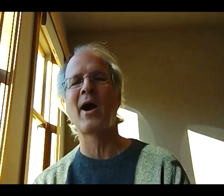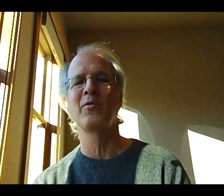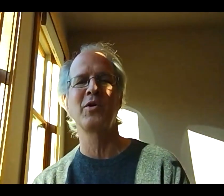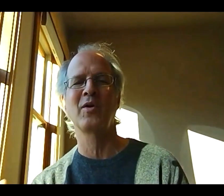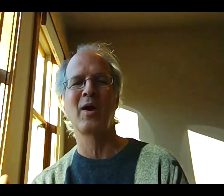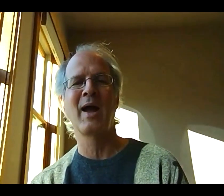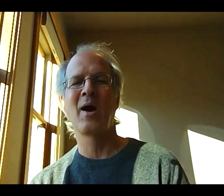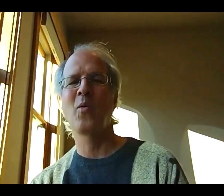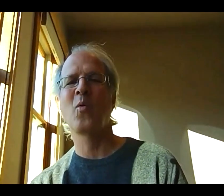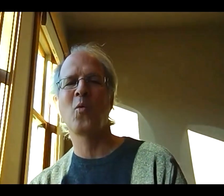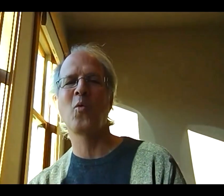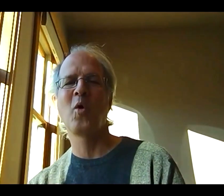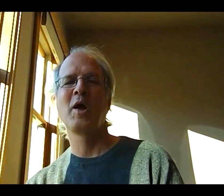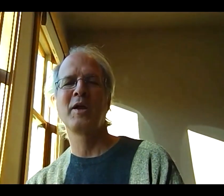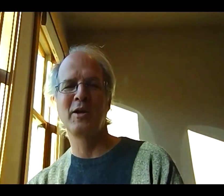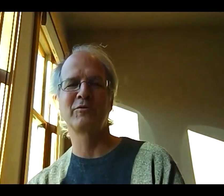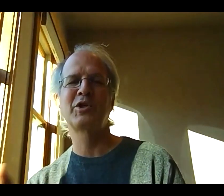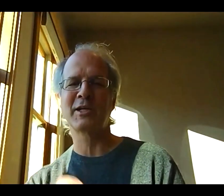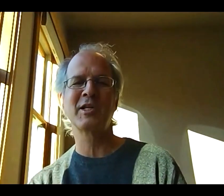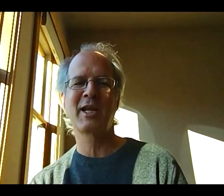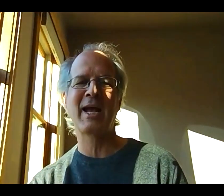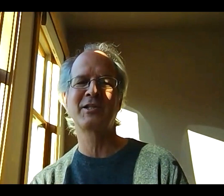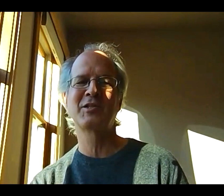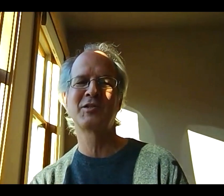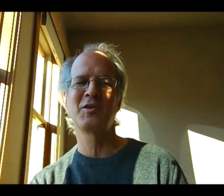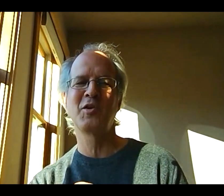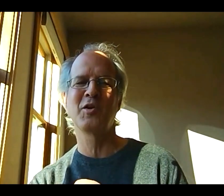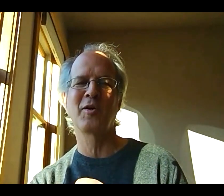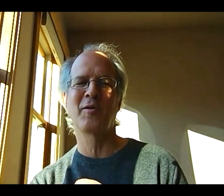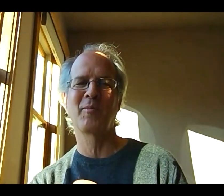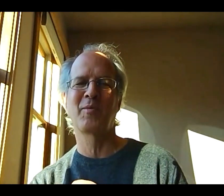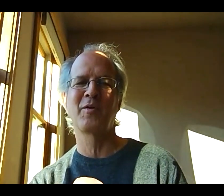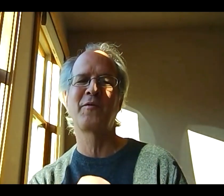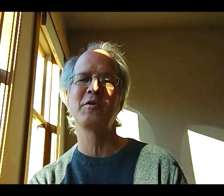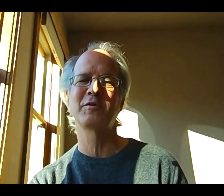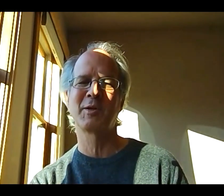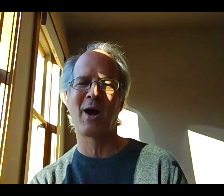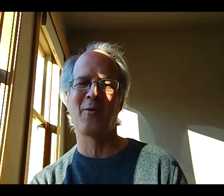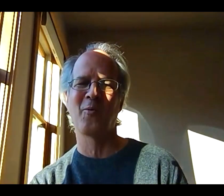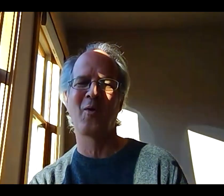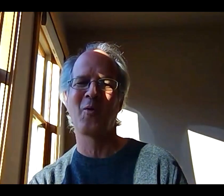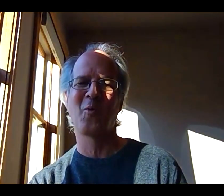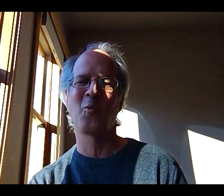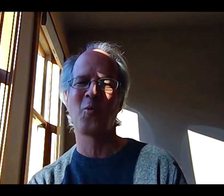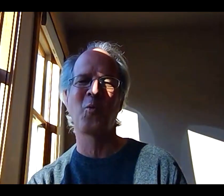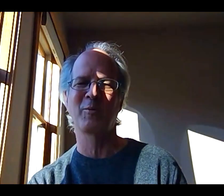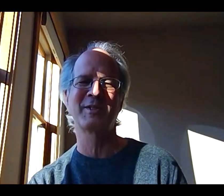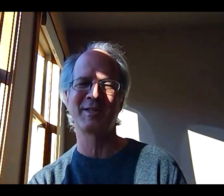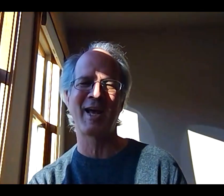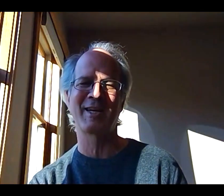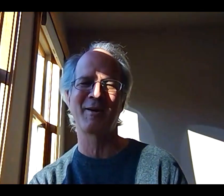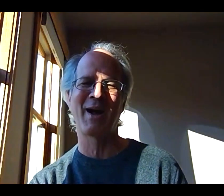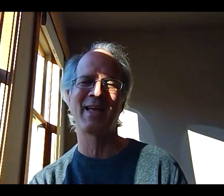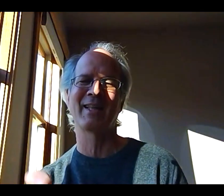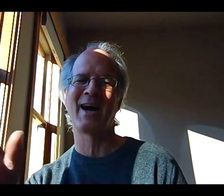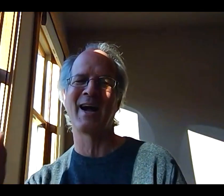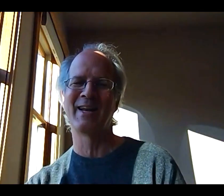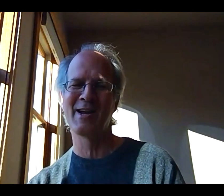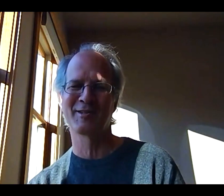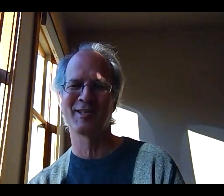how you, you know, just in case you're confused about what was intended by that line here's